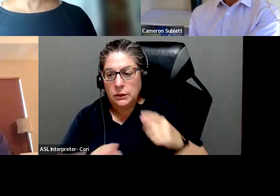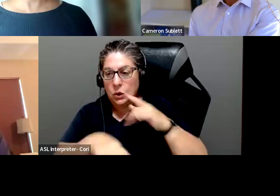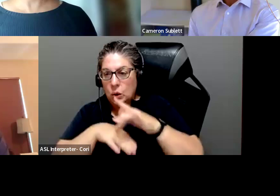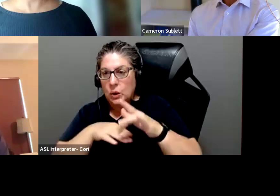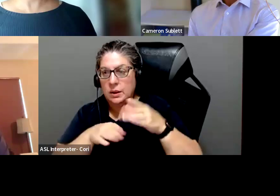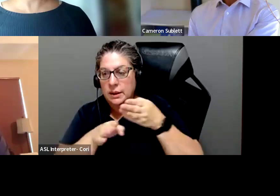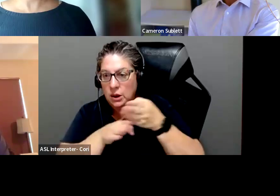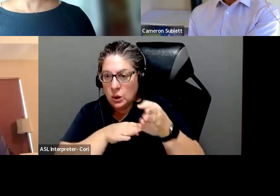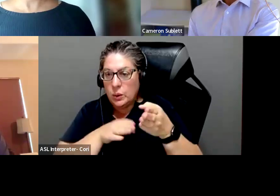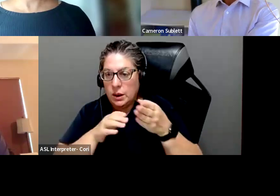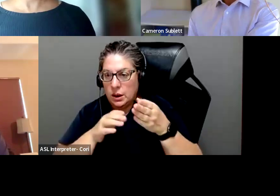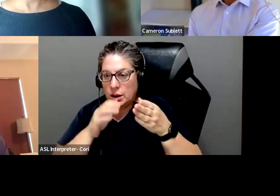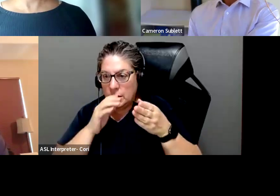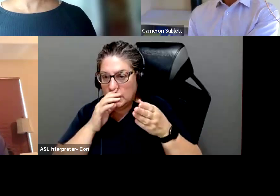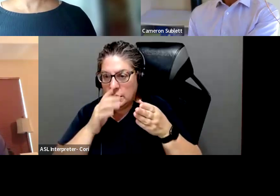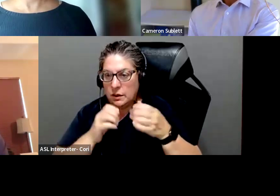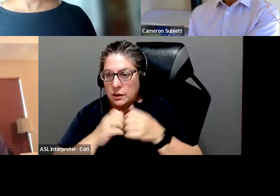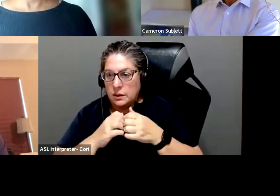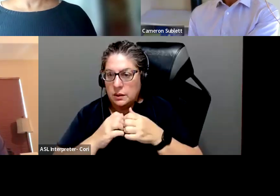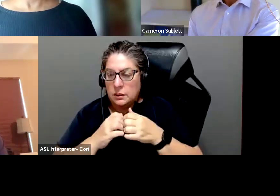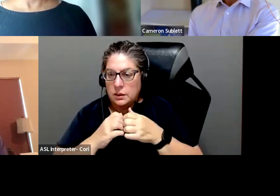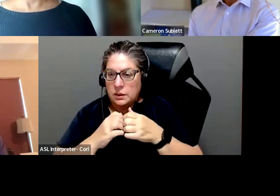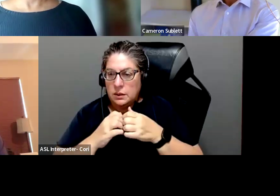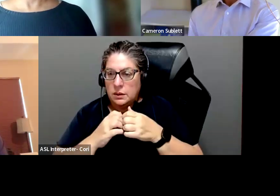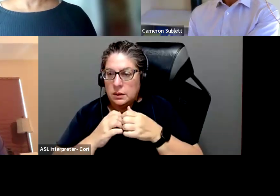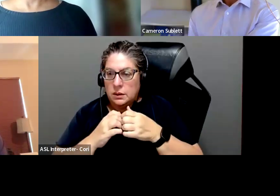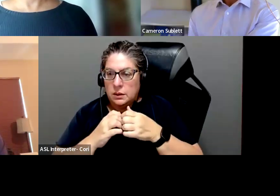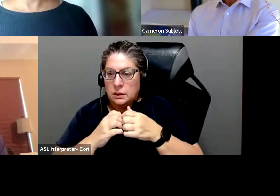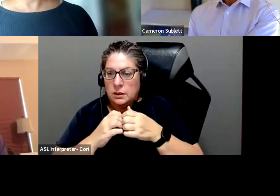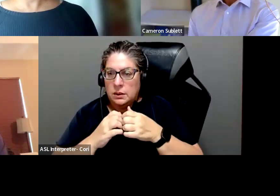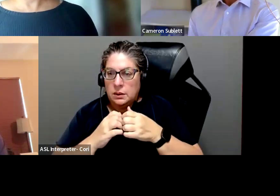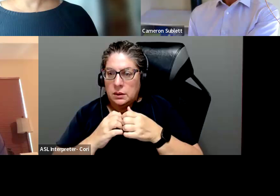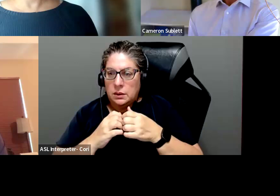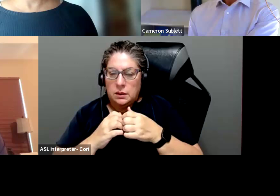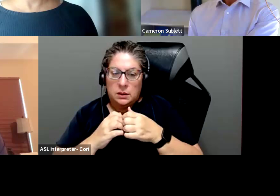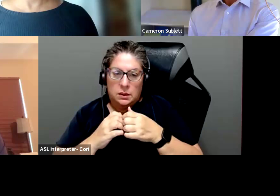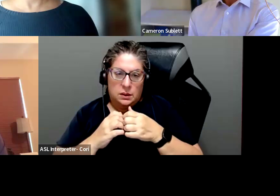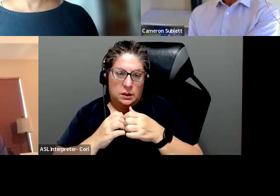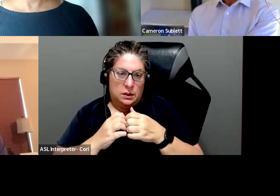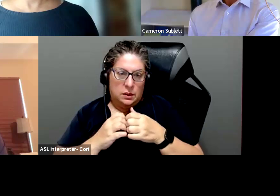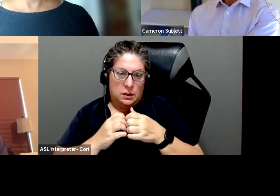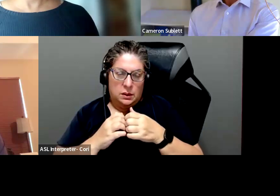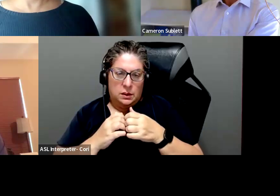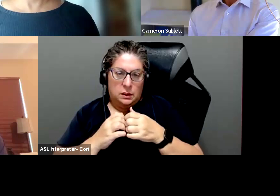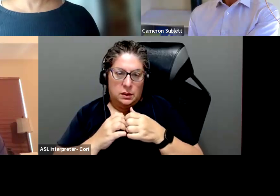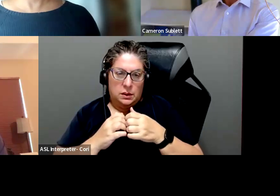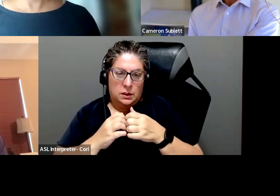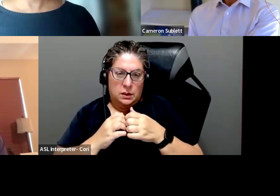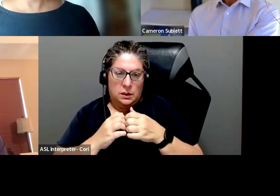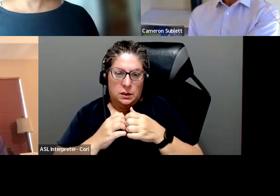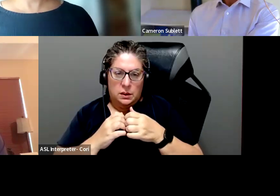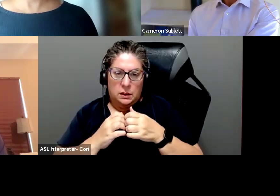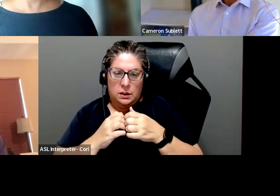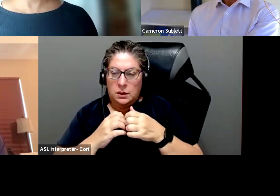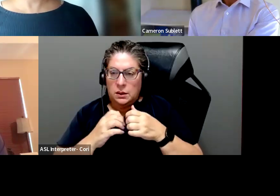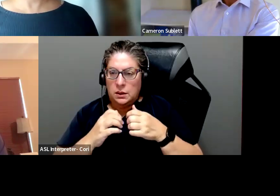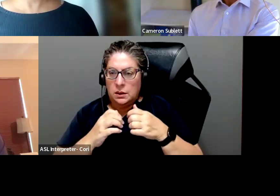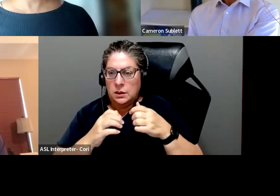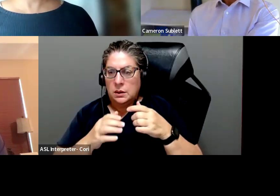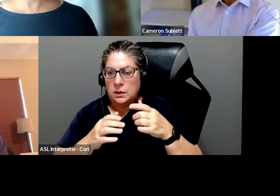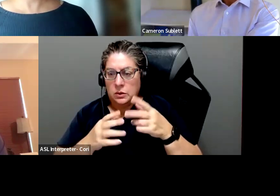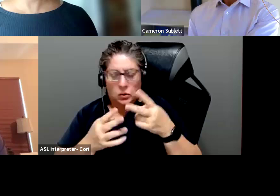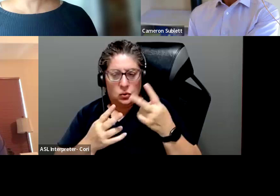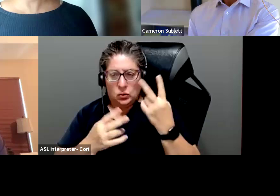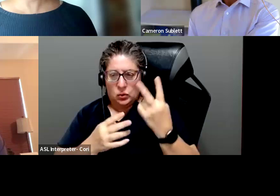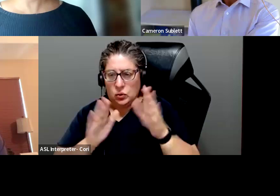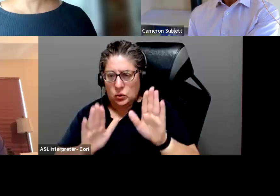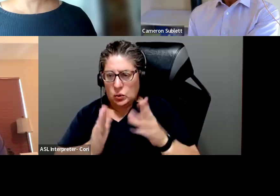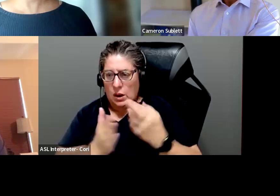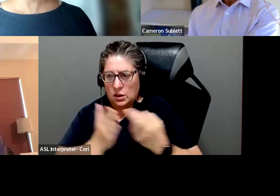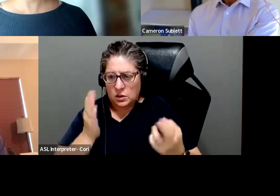Anybody else? Then I would say Kavita is there anything that